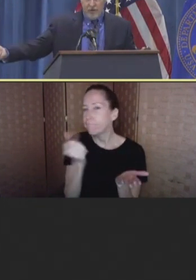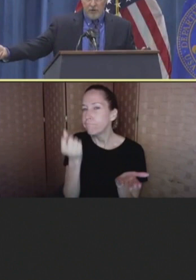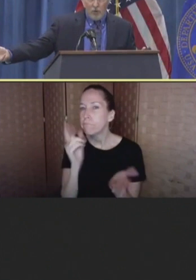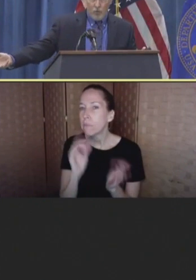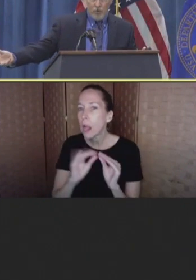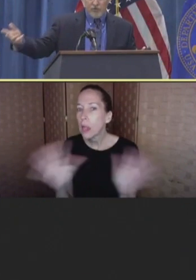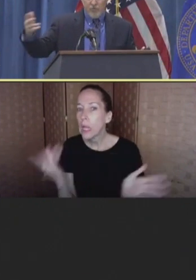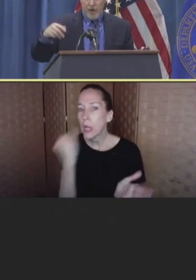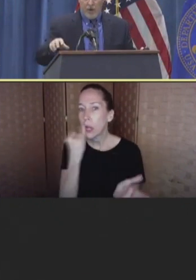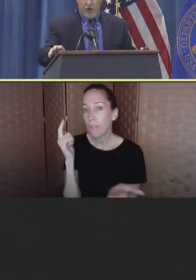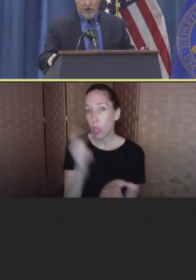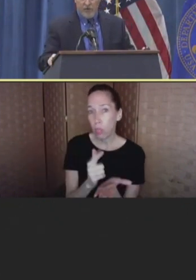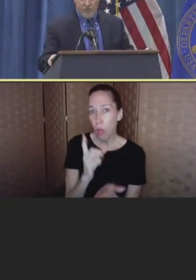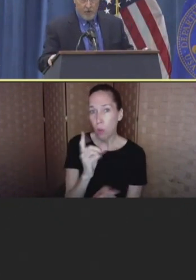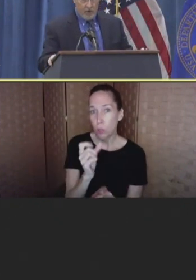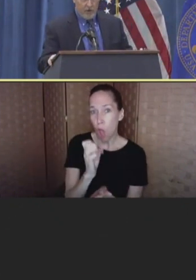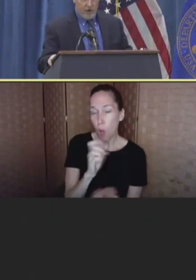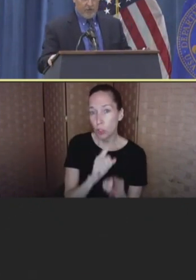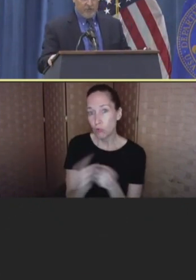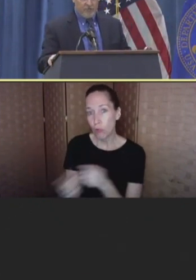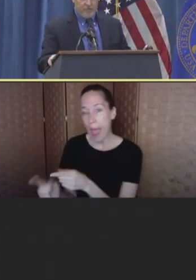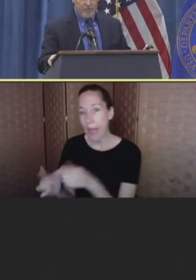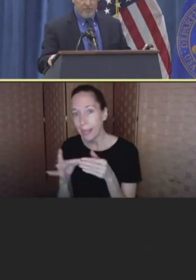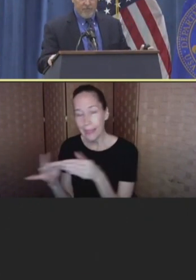lower risk of myocarditis and pericarditis.